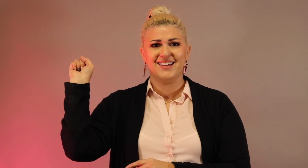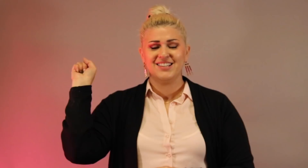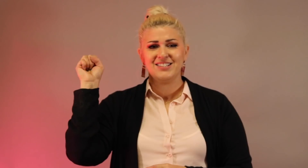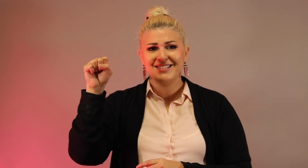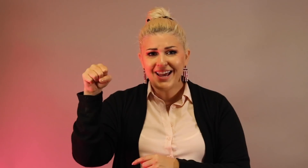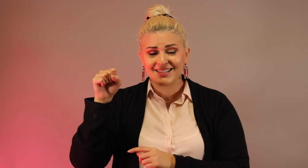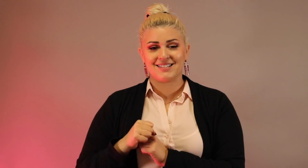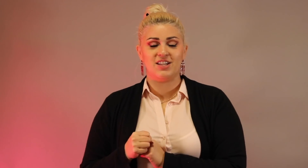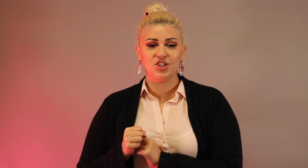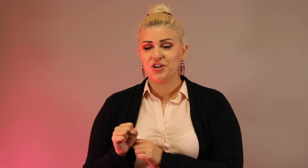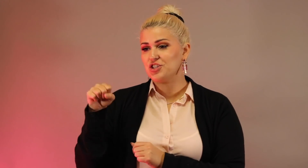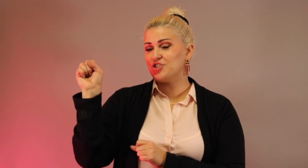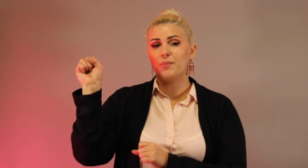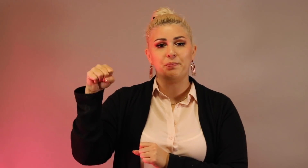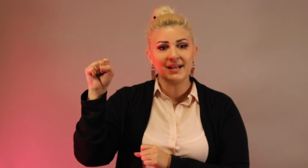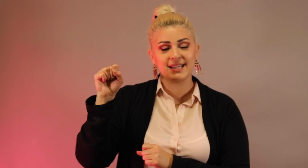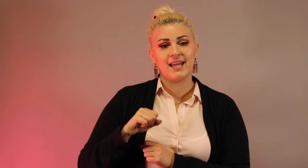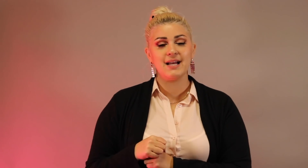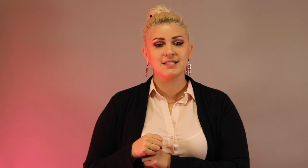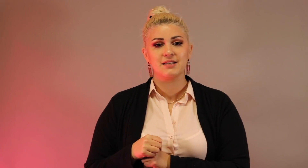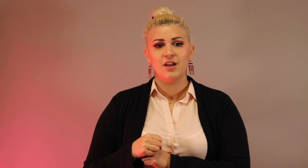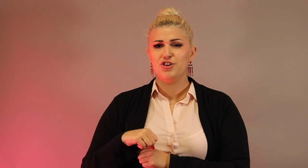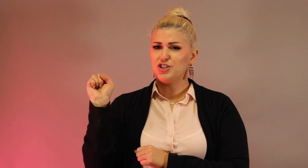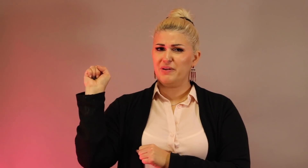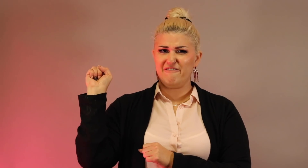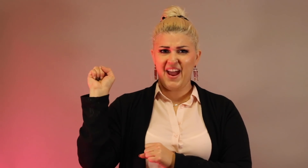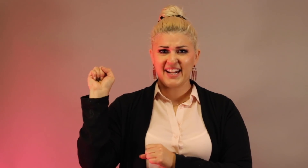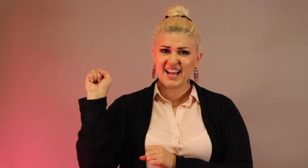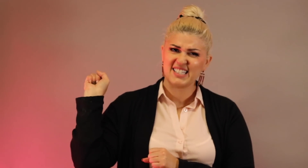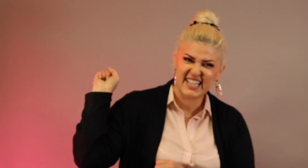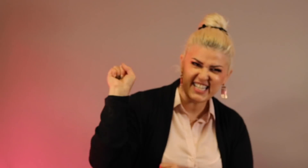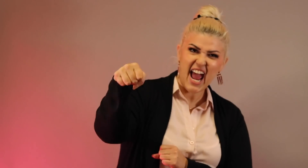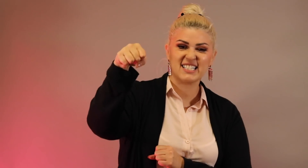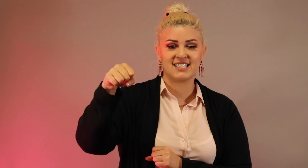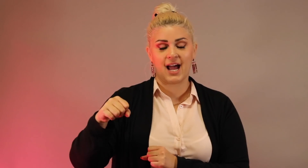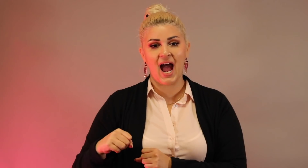Yes, so you can just do a basic yes. You can do an emphatic yes like, yes,